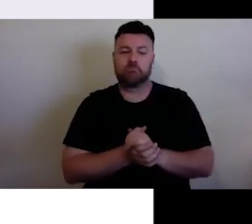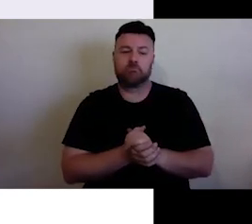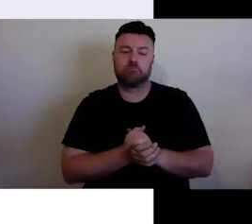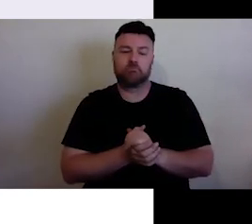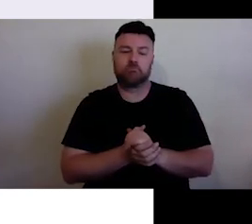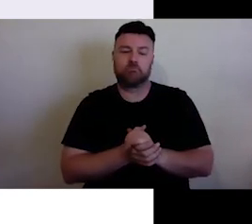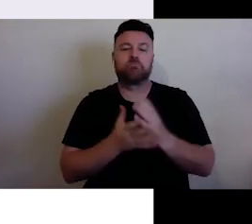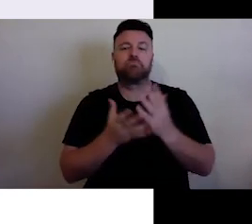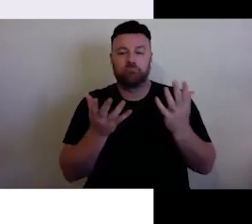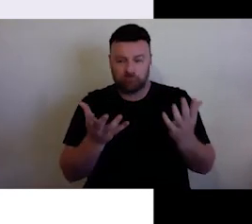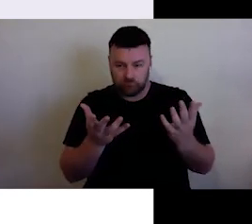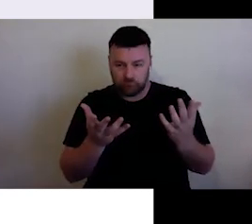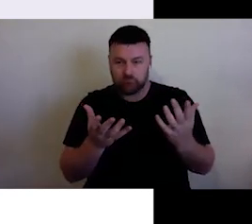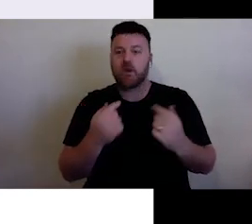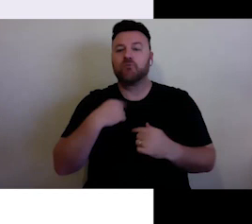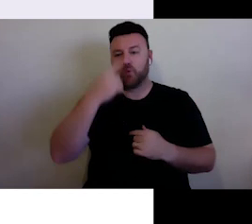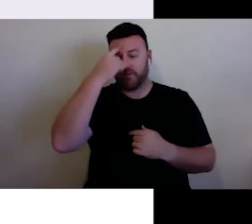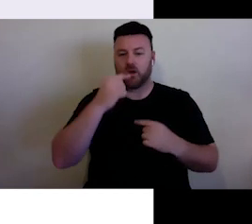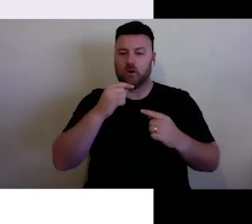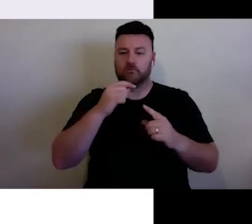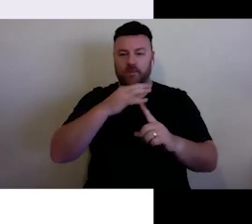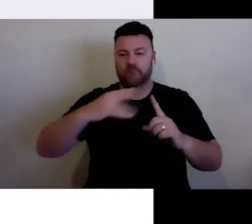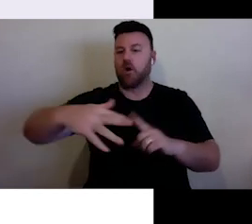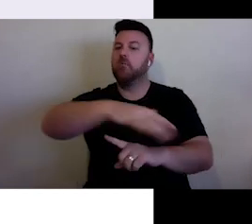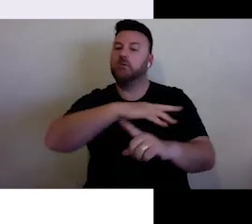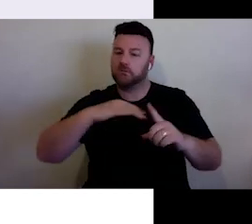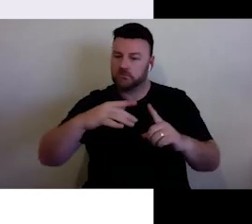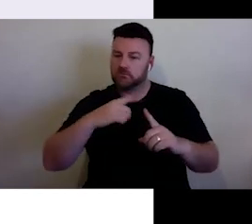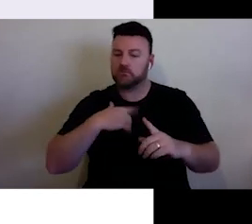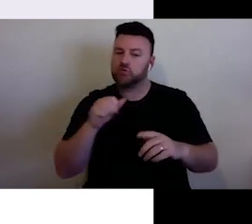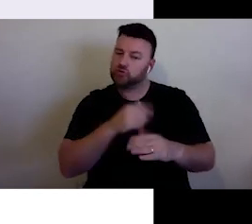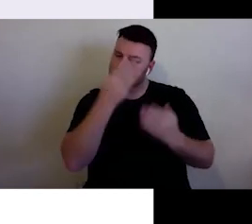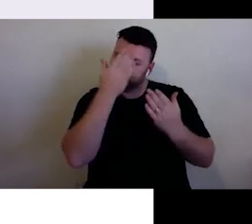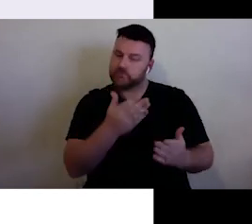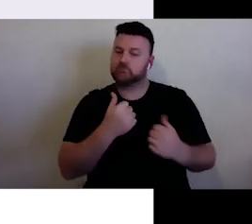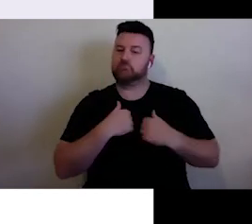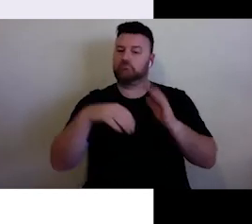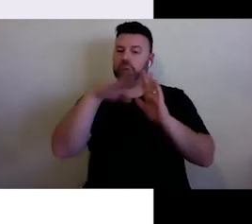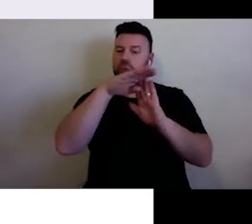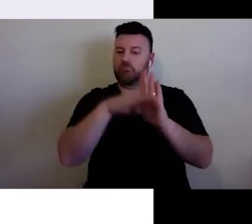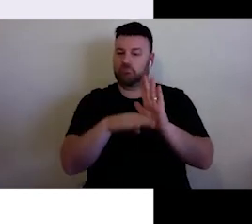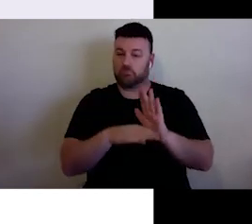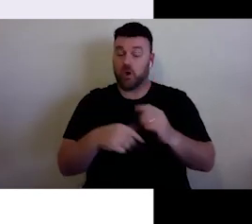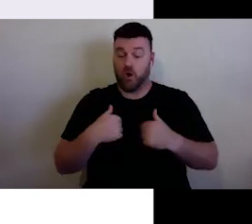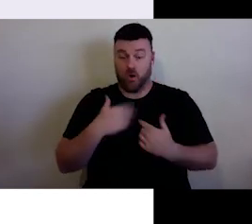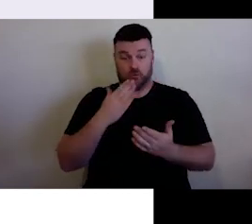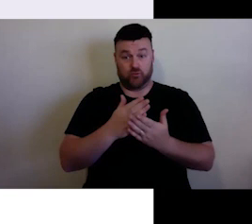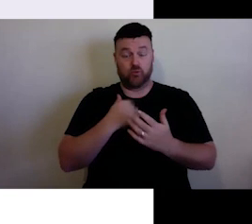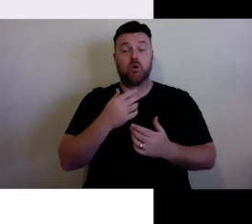environment should encourage, respect and follow those protocols. I would have a look at the Australia Council protocols, or look back at